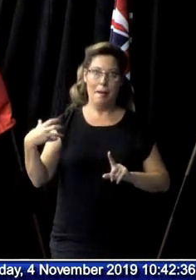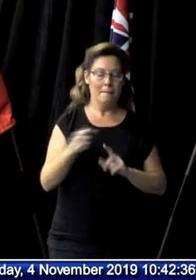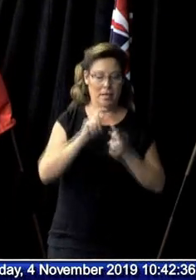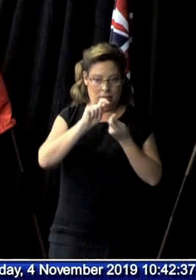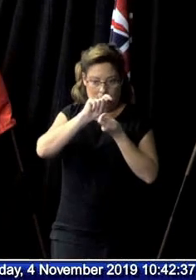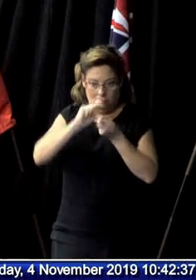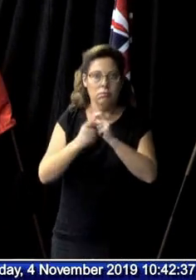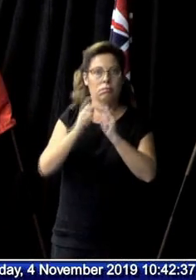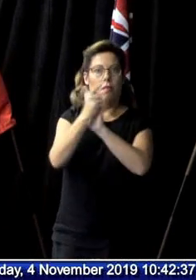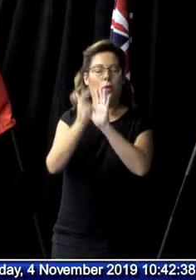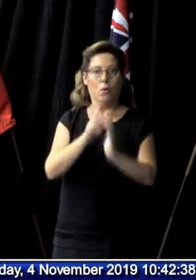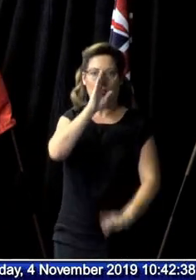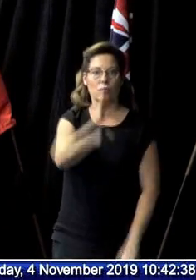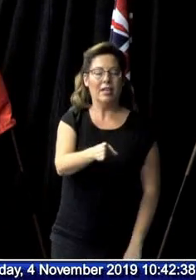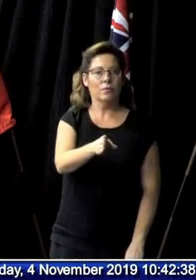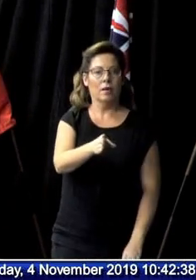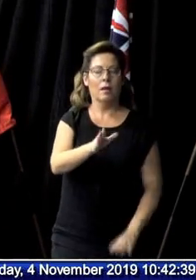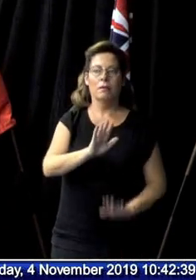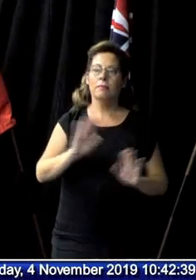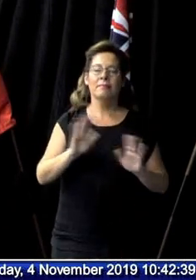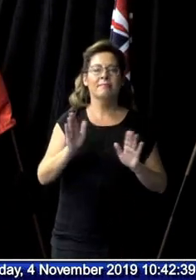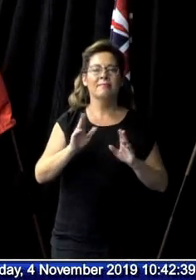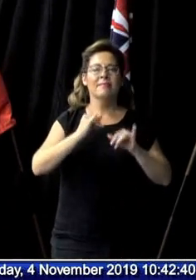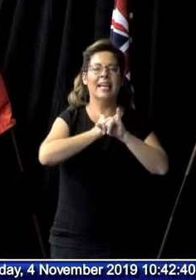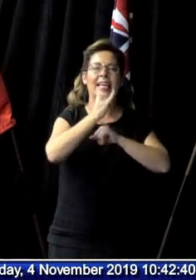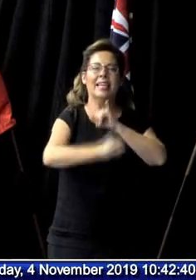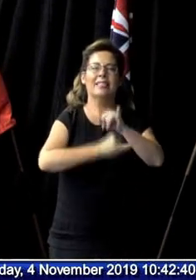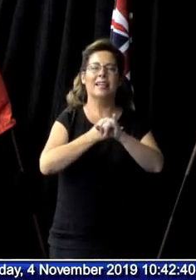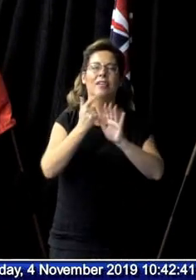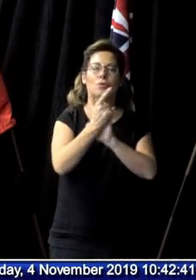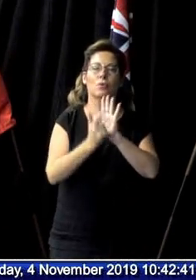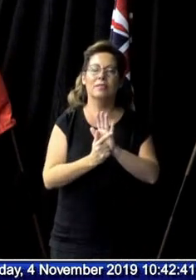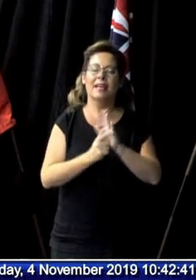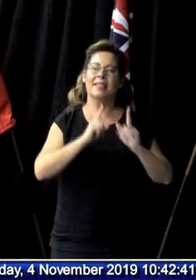its obligation under international law is to take measures to the maximum extent